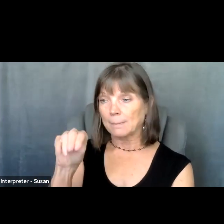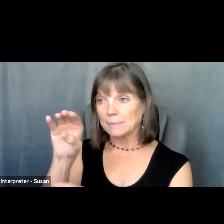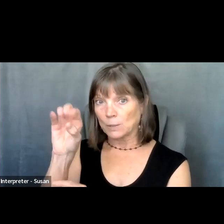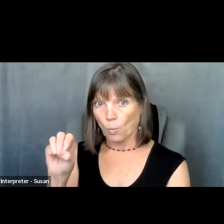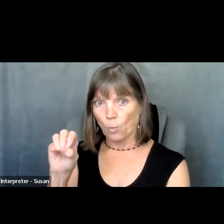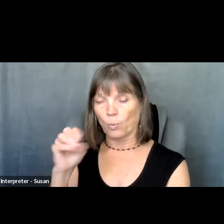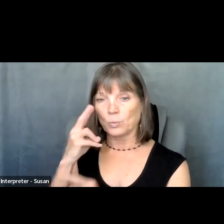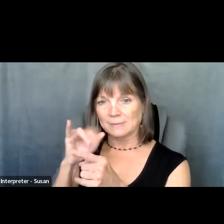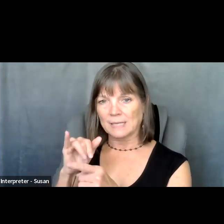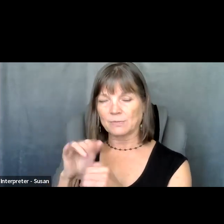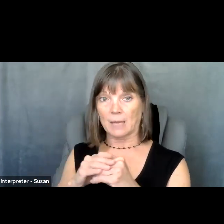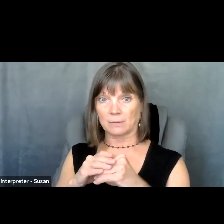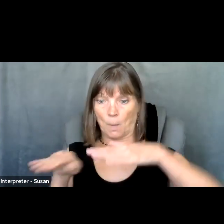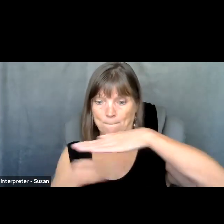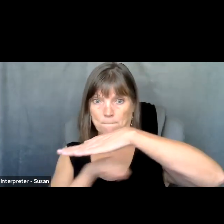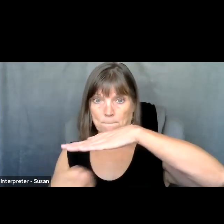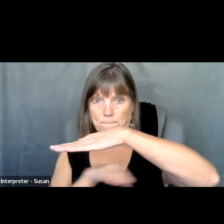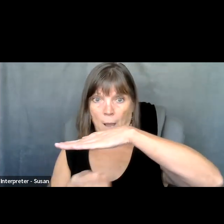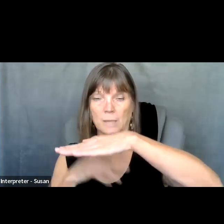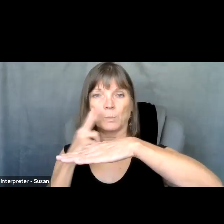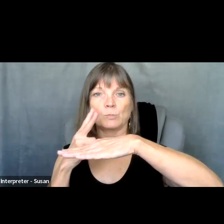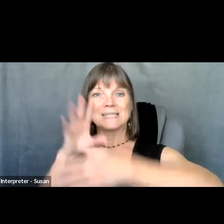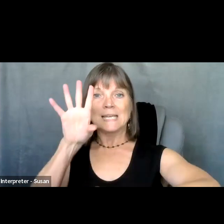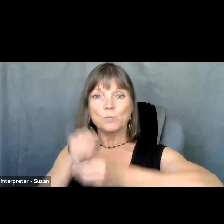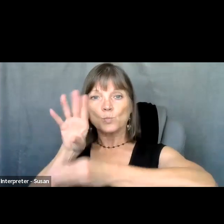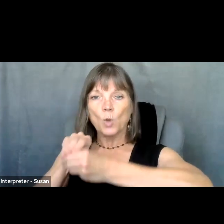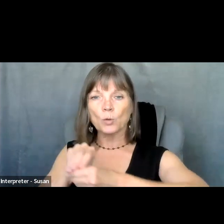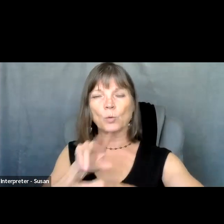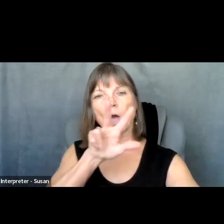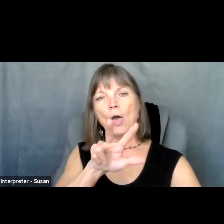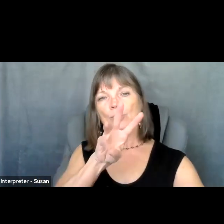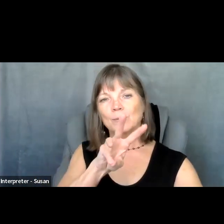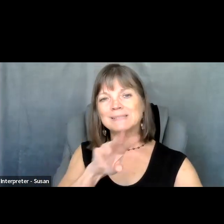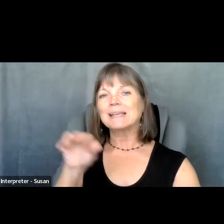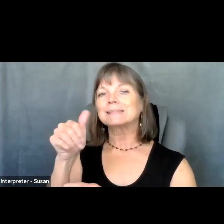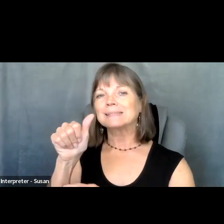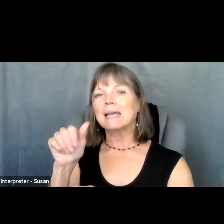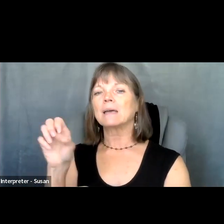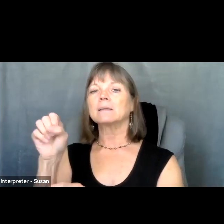Kelly Crosbie (she/her): across the bottom. You'll see the total, so you'll see thirty, six, ten, eleven, fifteen, eleven, and fourteen,